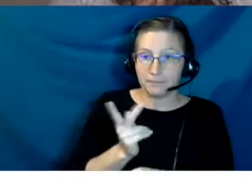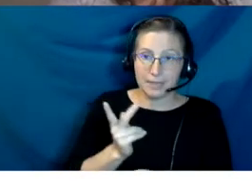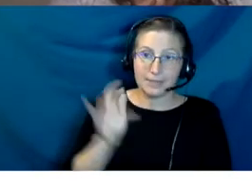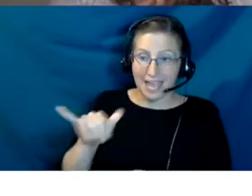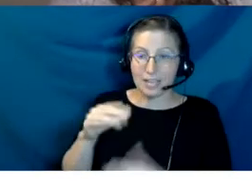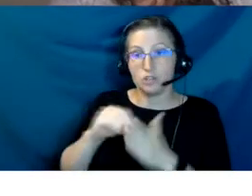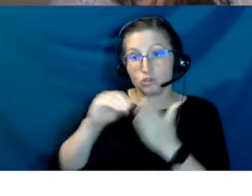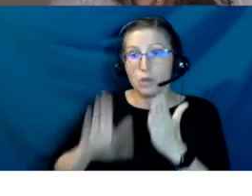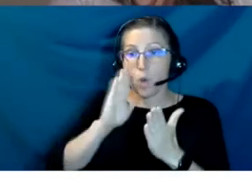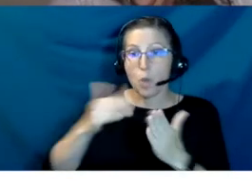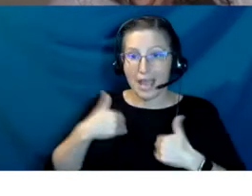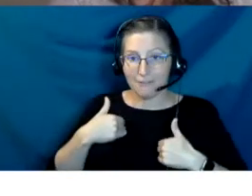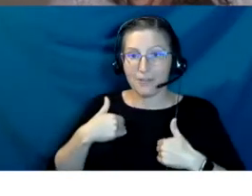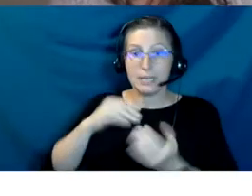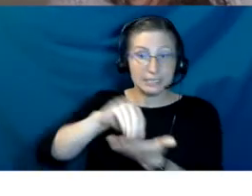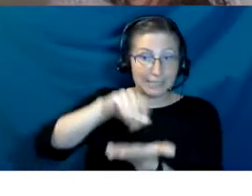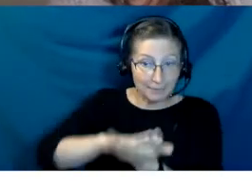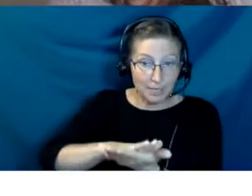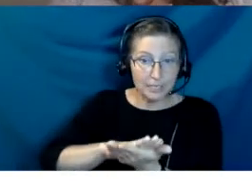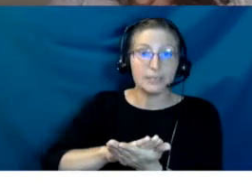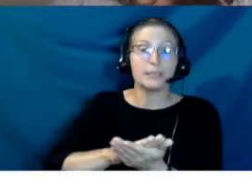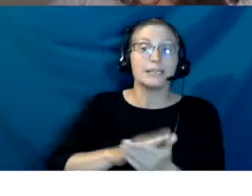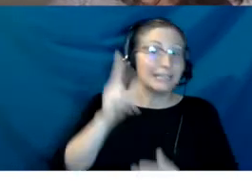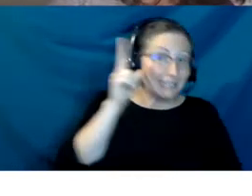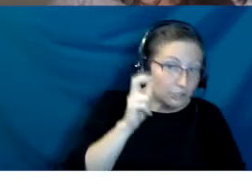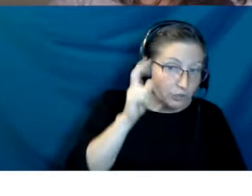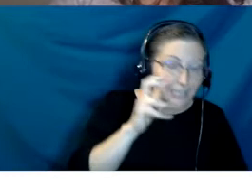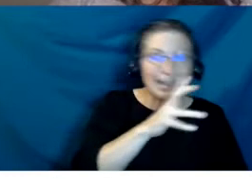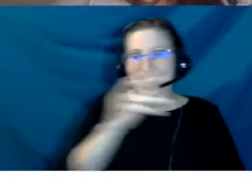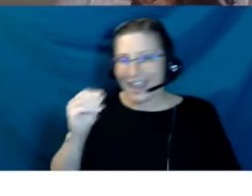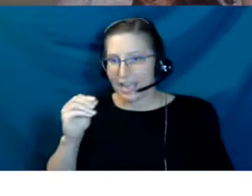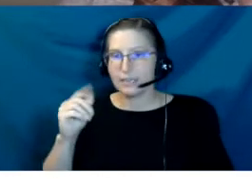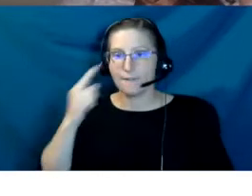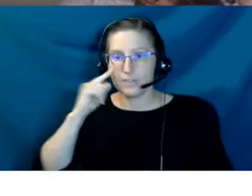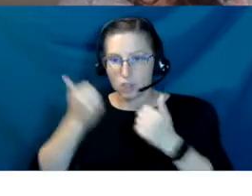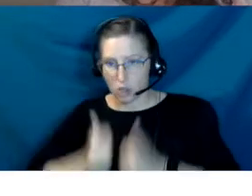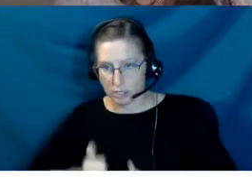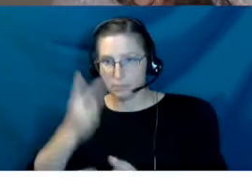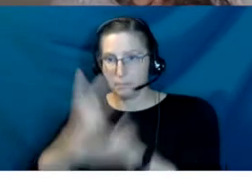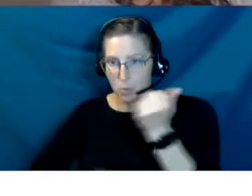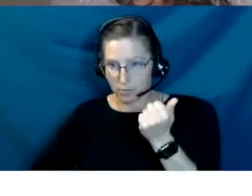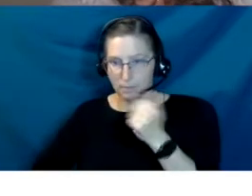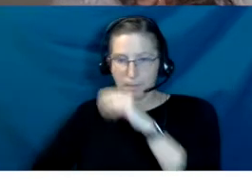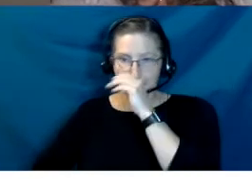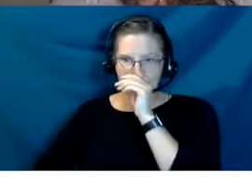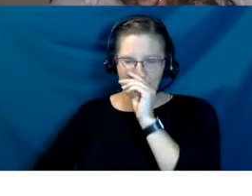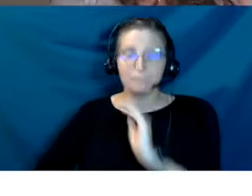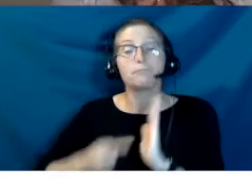loss. So for example, you might have a child who met the deaf and hard of hearing criteria